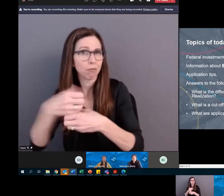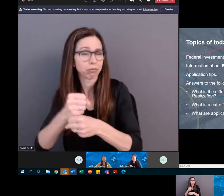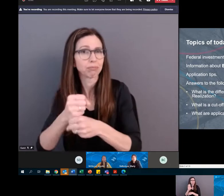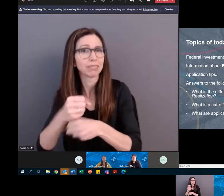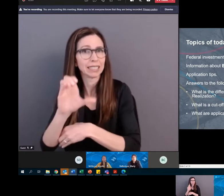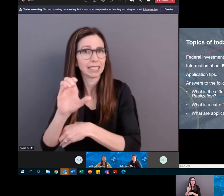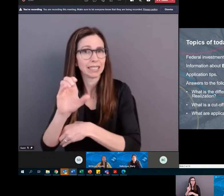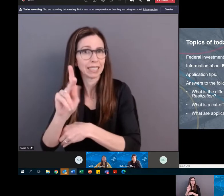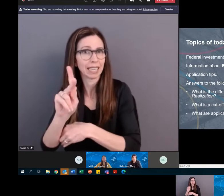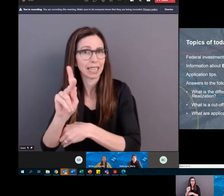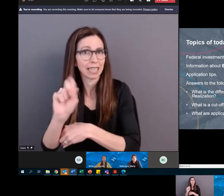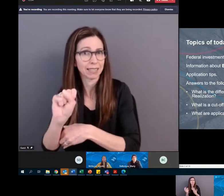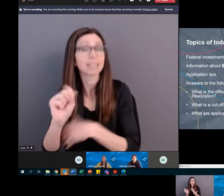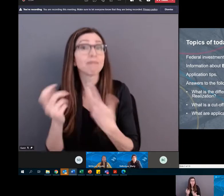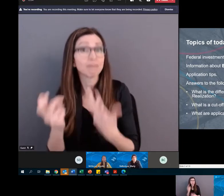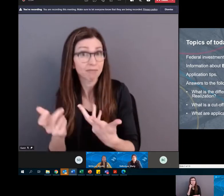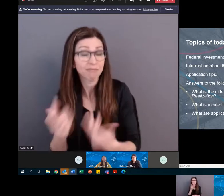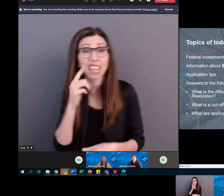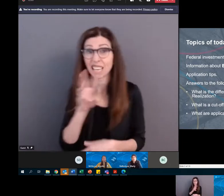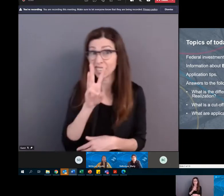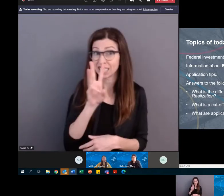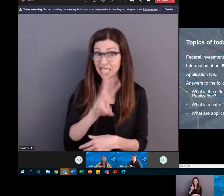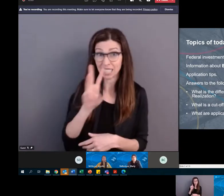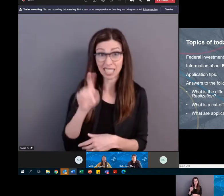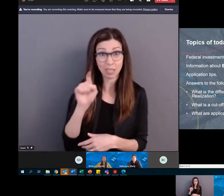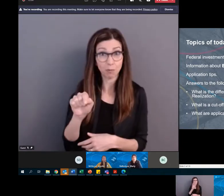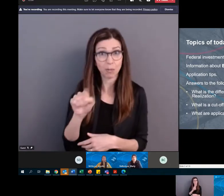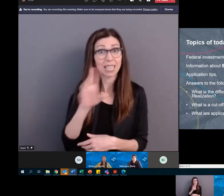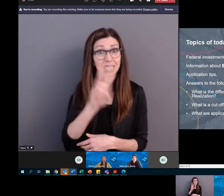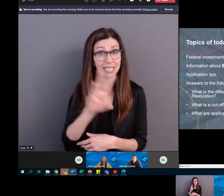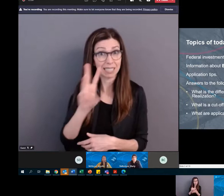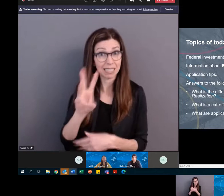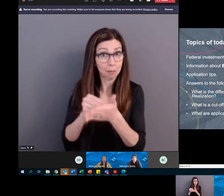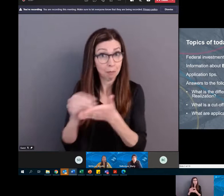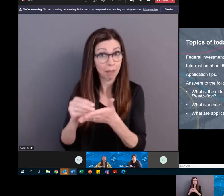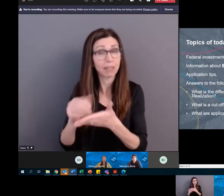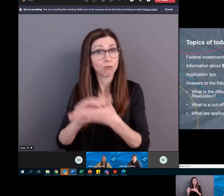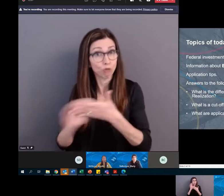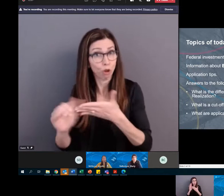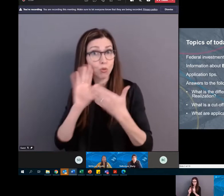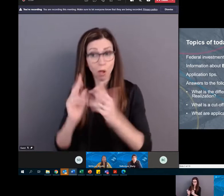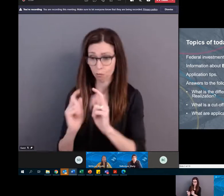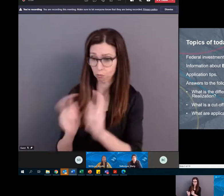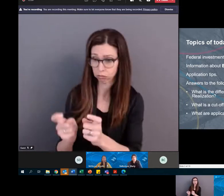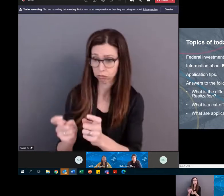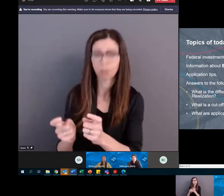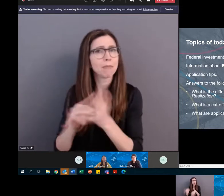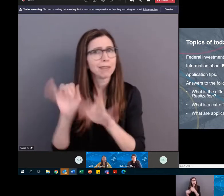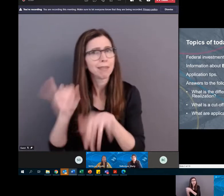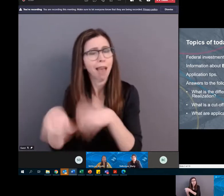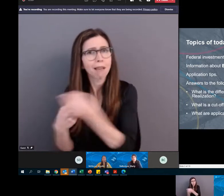Explore and Create program. These components support individual artists, arts groups